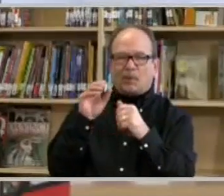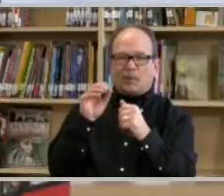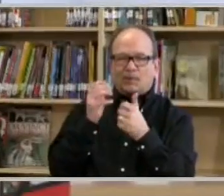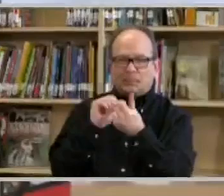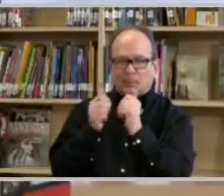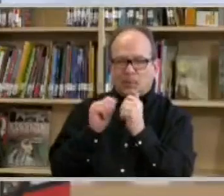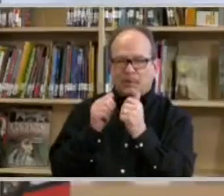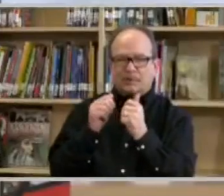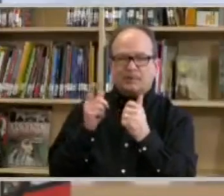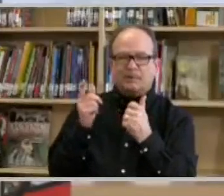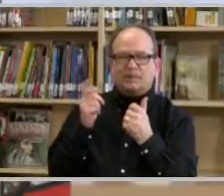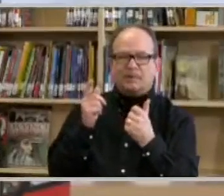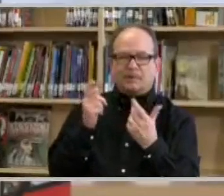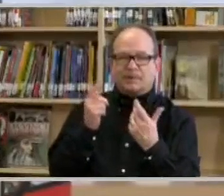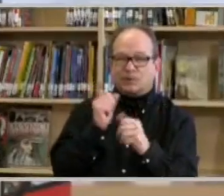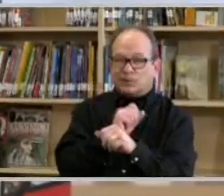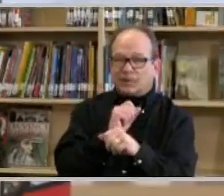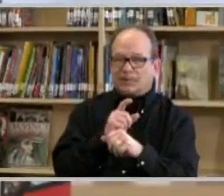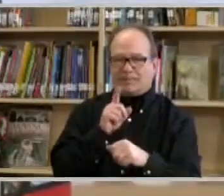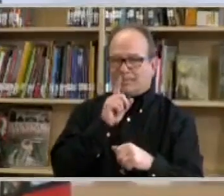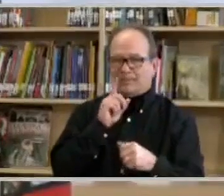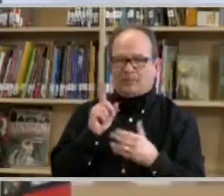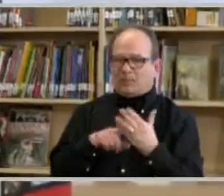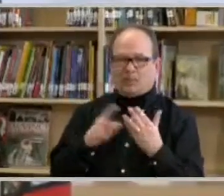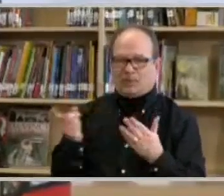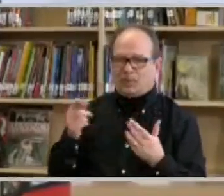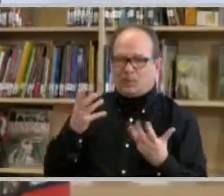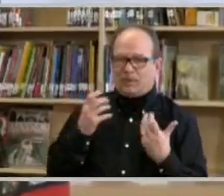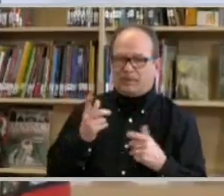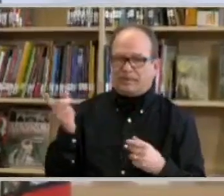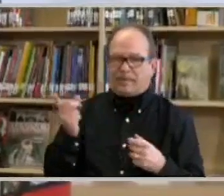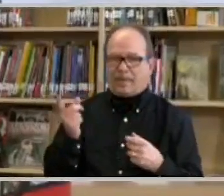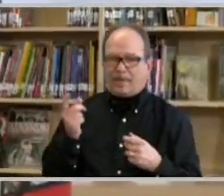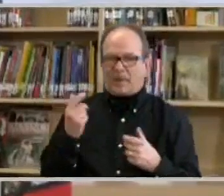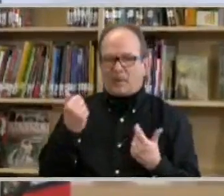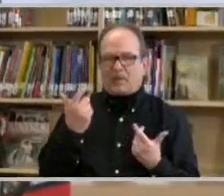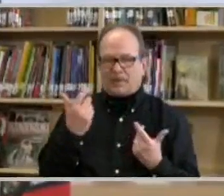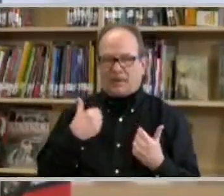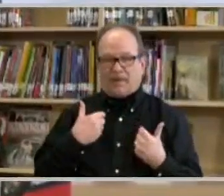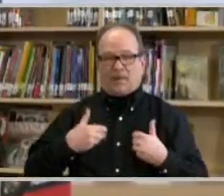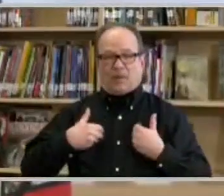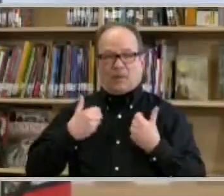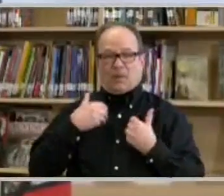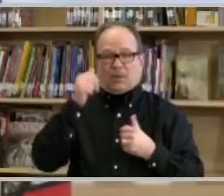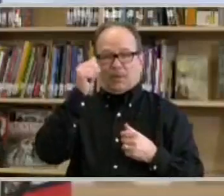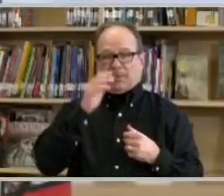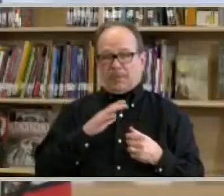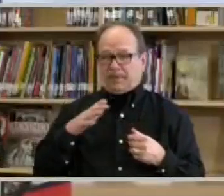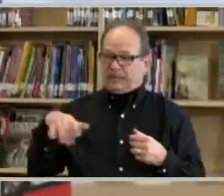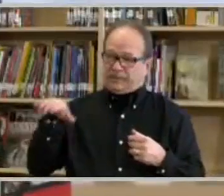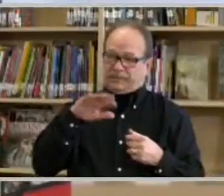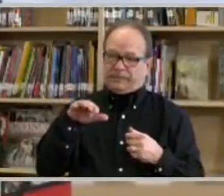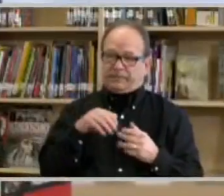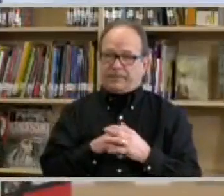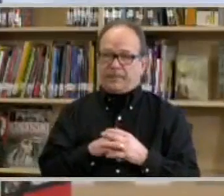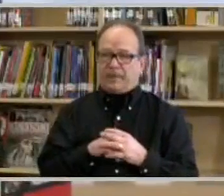JOB TRAINING. BUT WHAT IN FACT WAS MISSING WAS